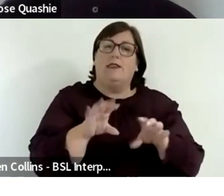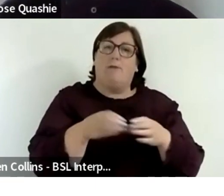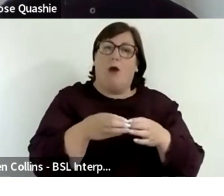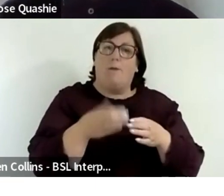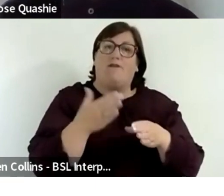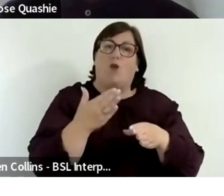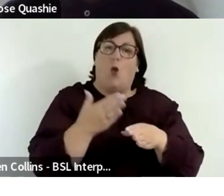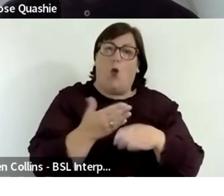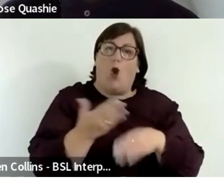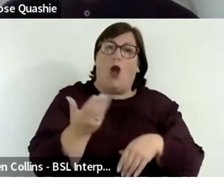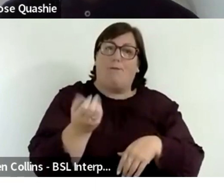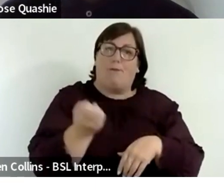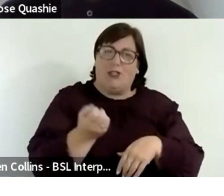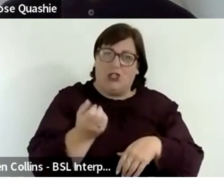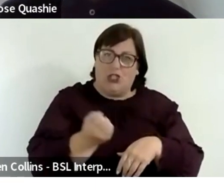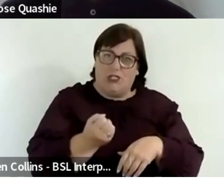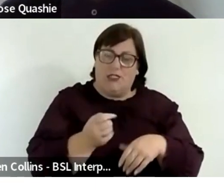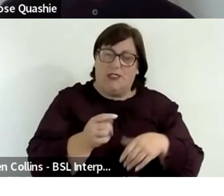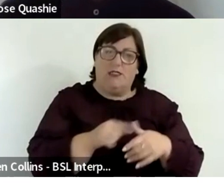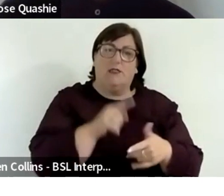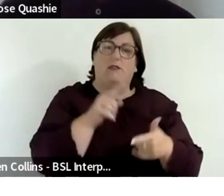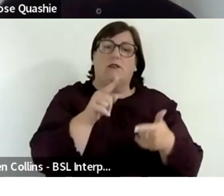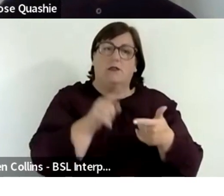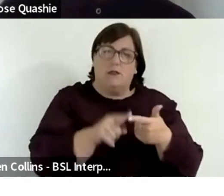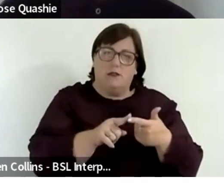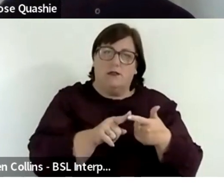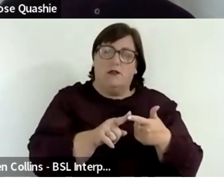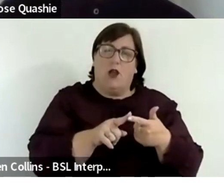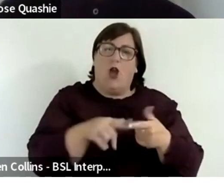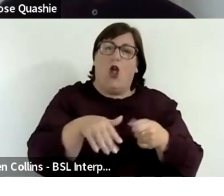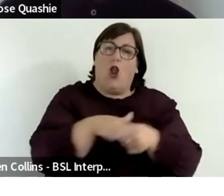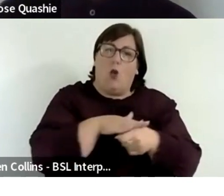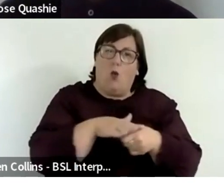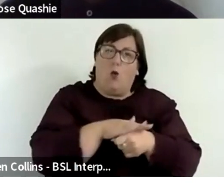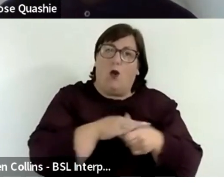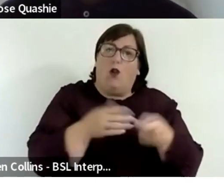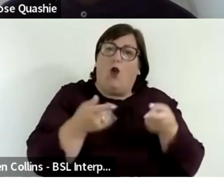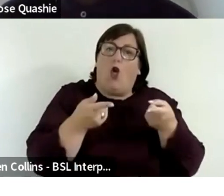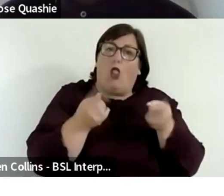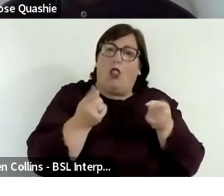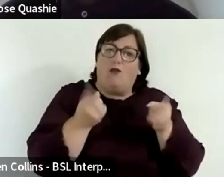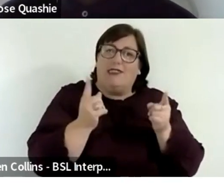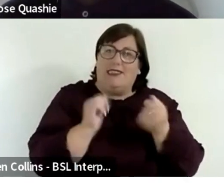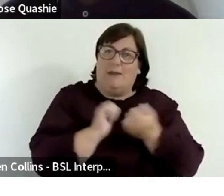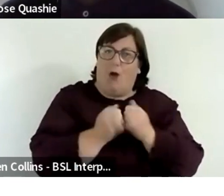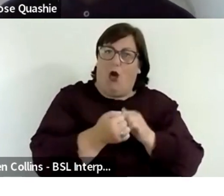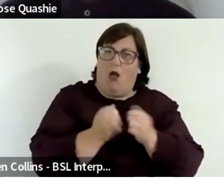We have local authority partners, particularly those that are directly on the HS2 line of route.